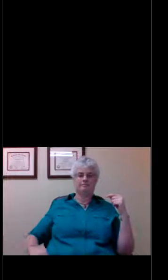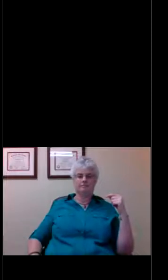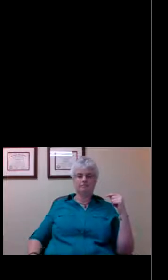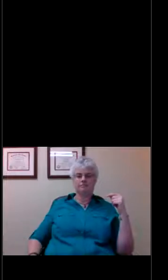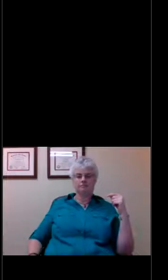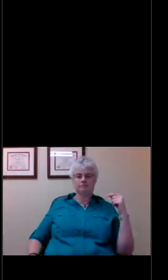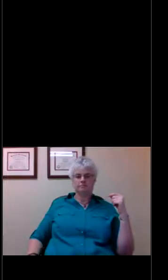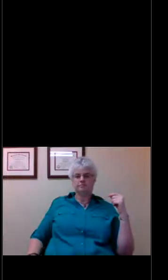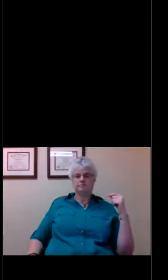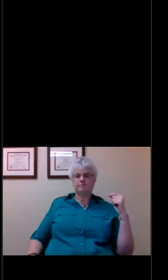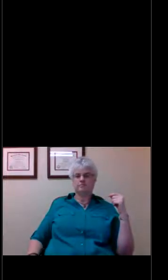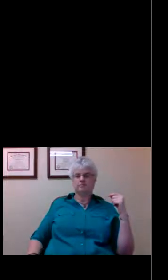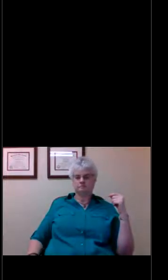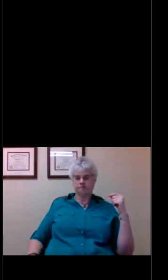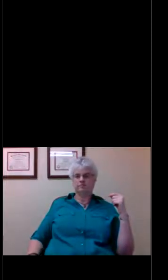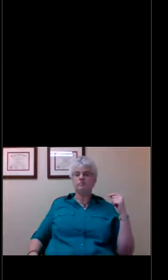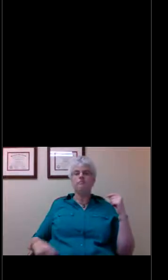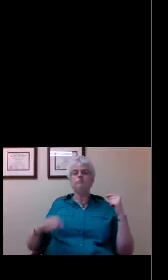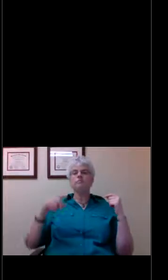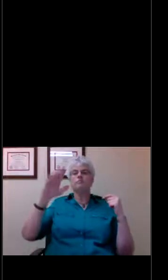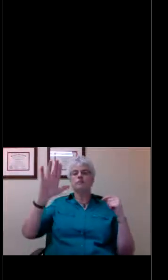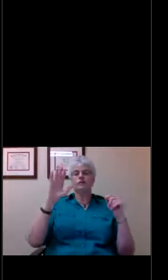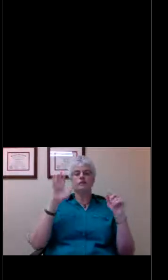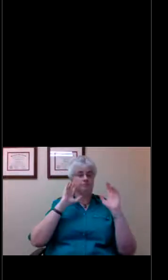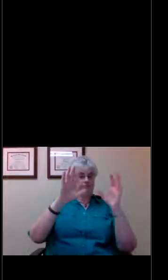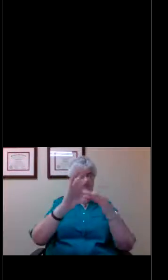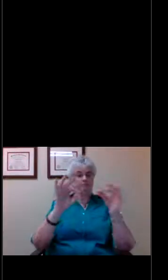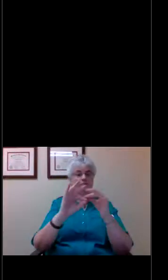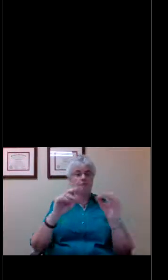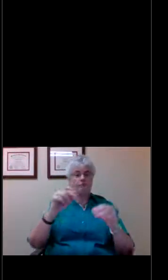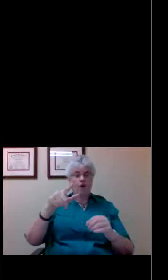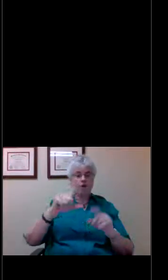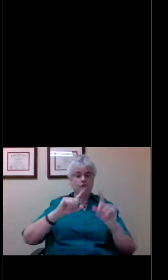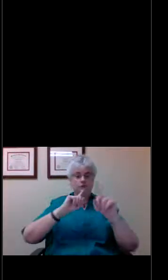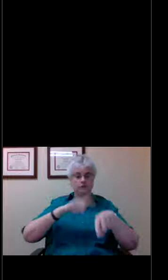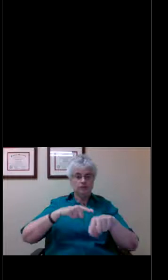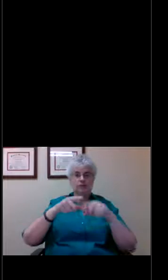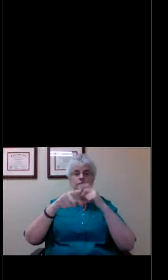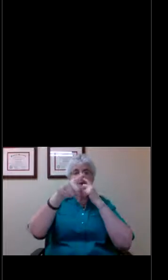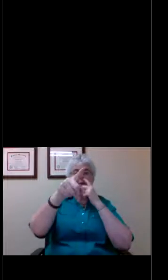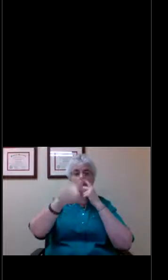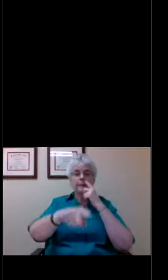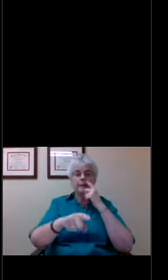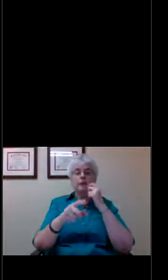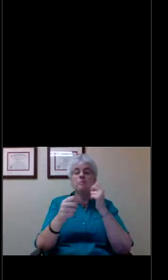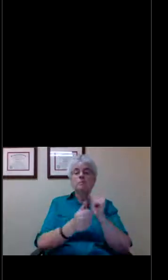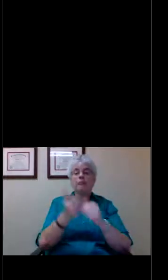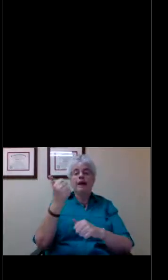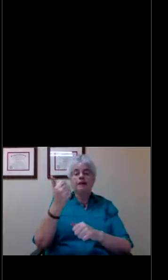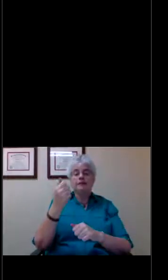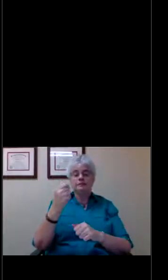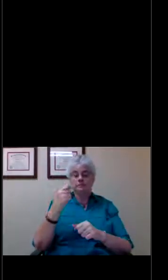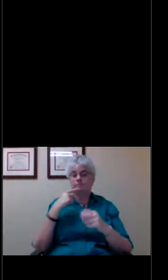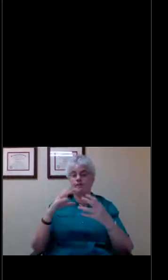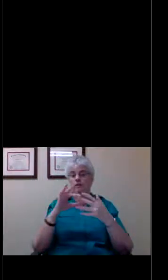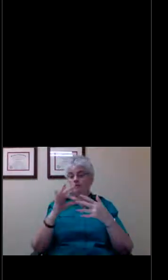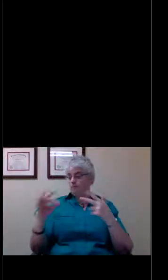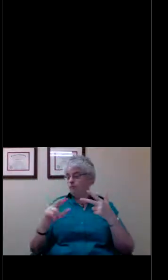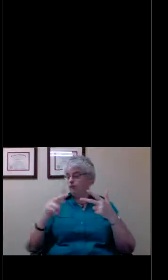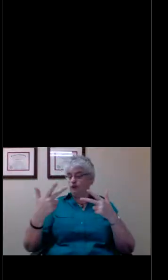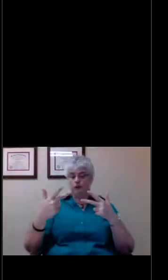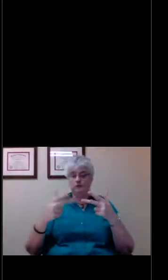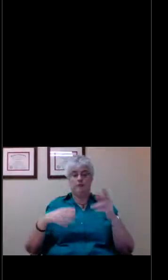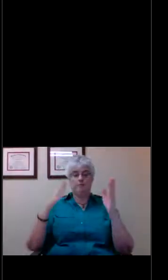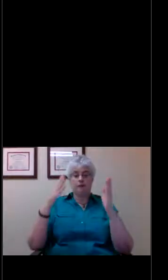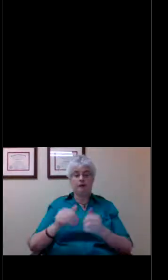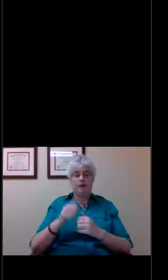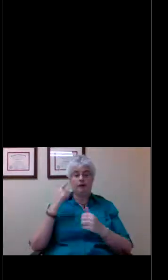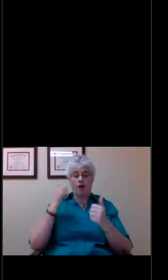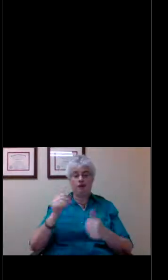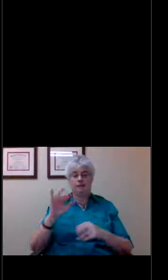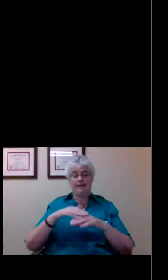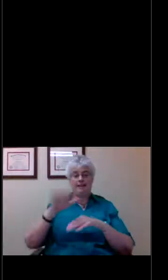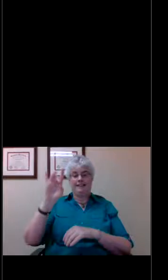about that? Holly: Sure. Poll results. So it looks like most people third option with